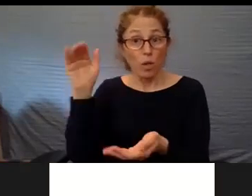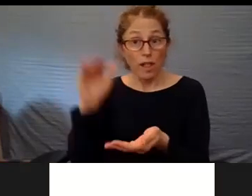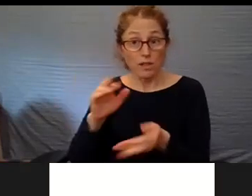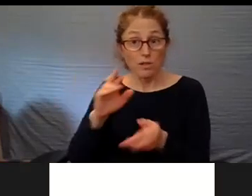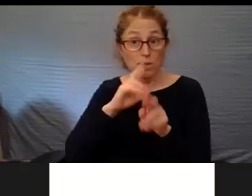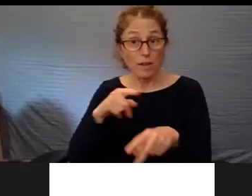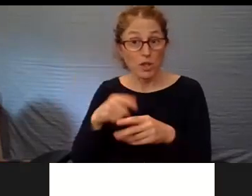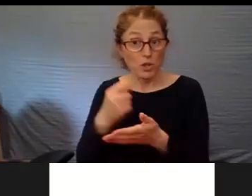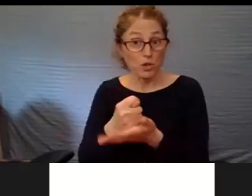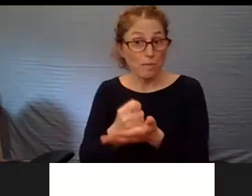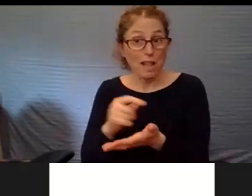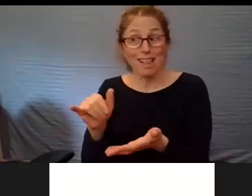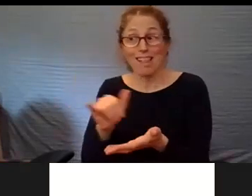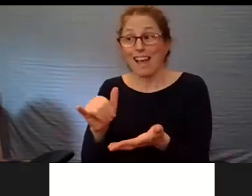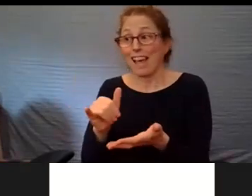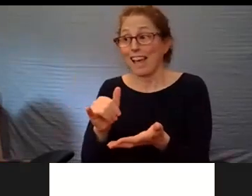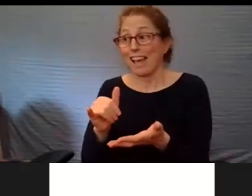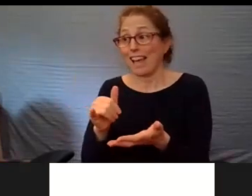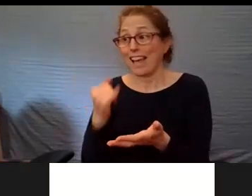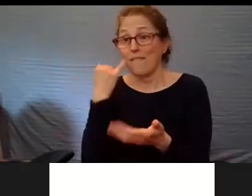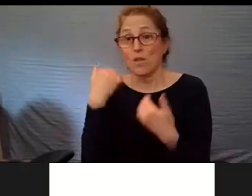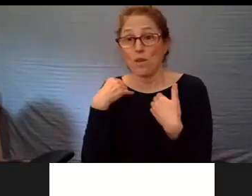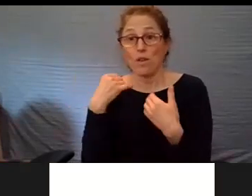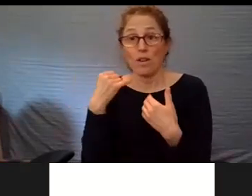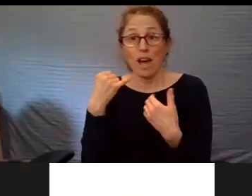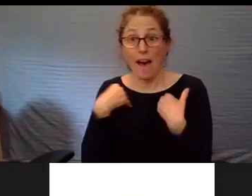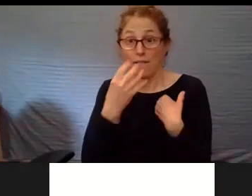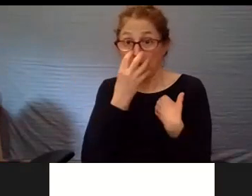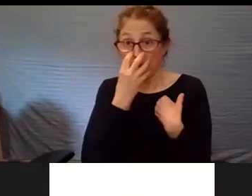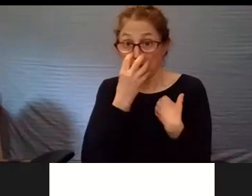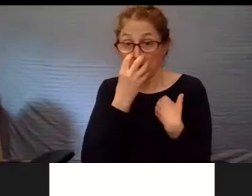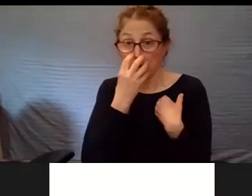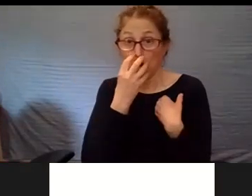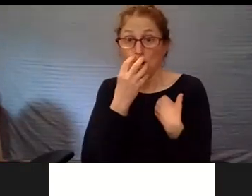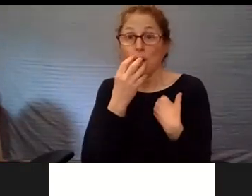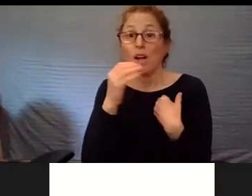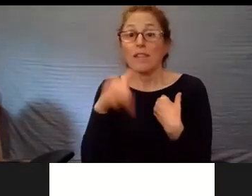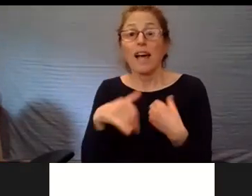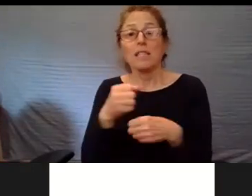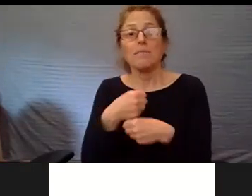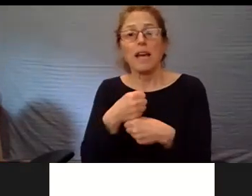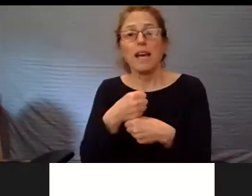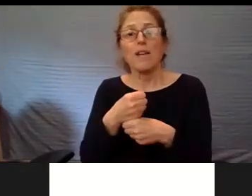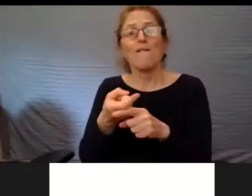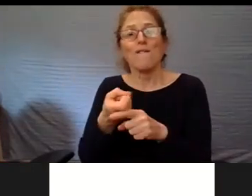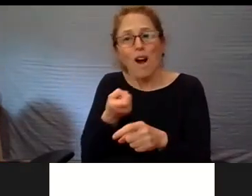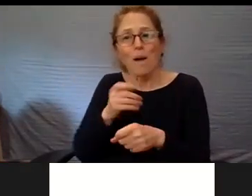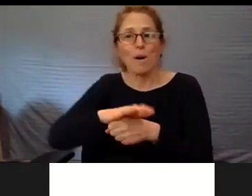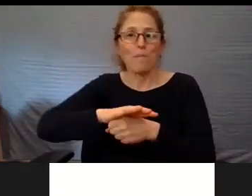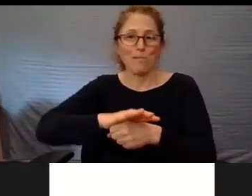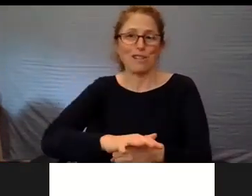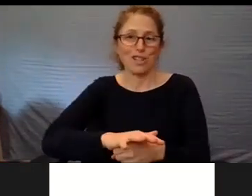a ventilator are produced by oppression, for lack of a better word.